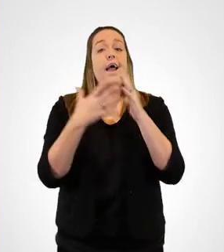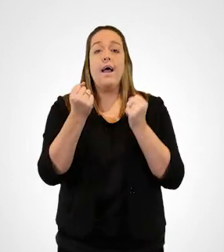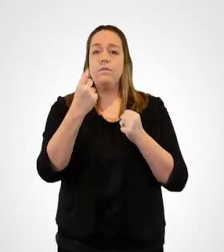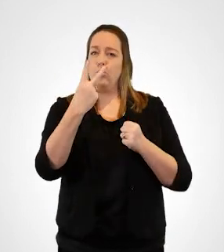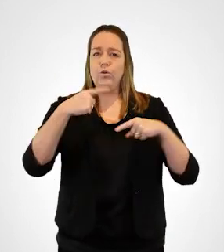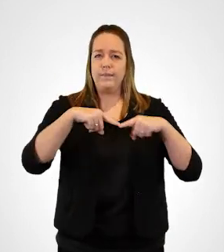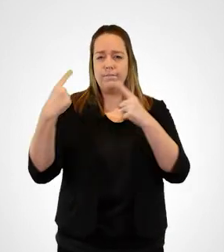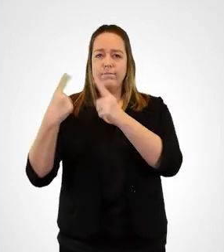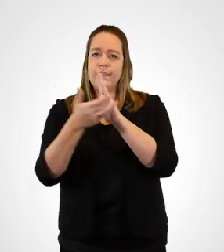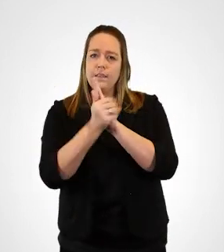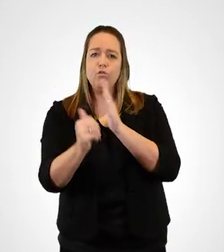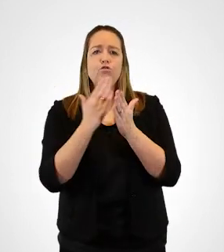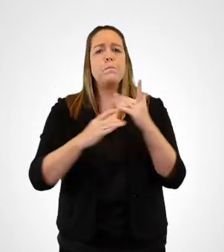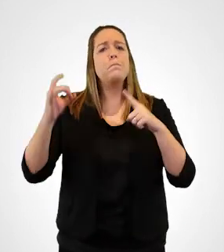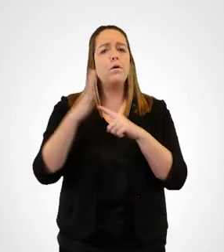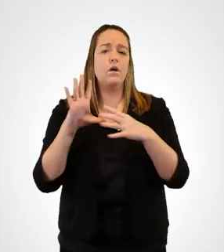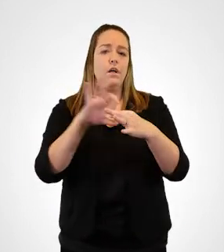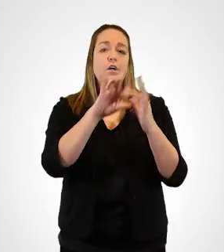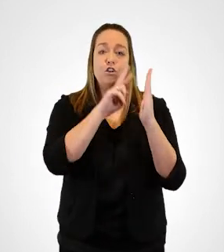is that there are two kinds of skills that are important for reading,